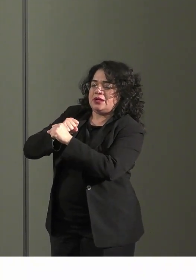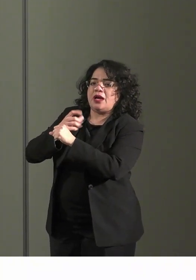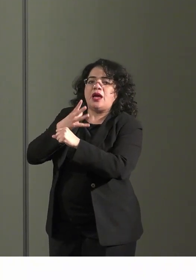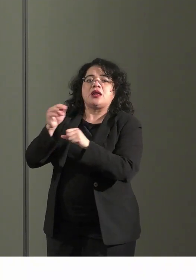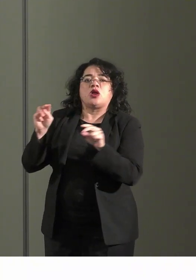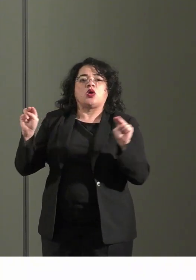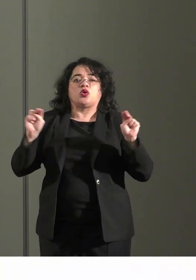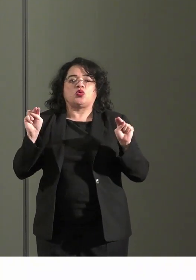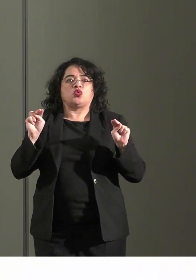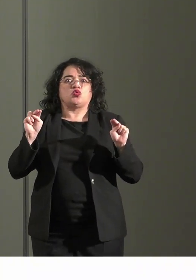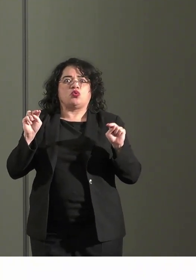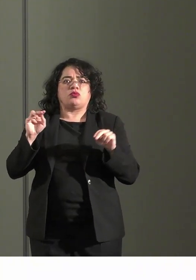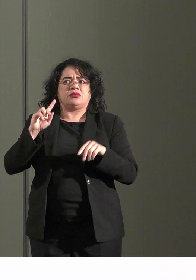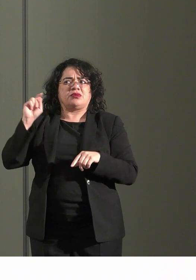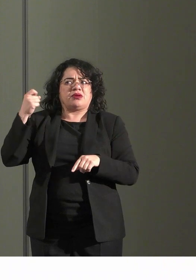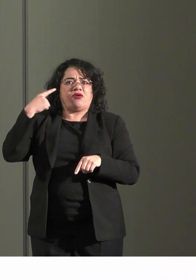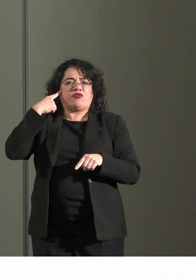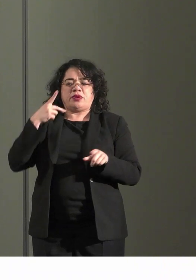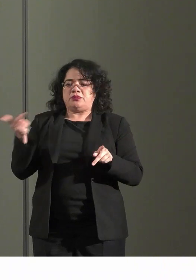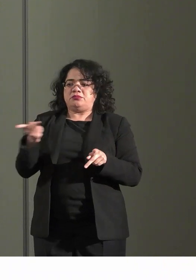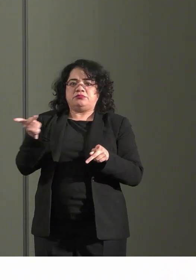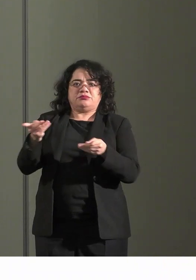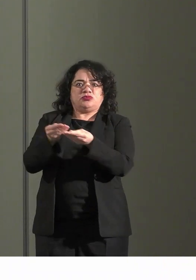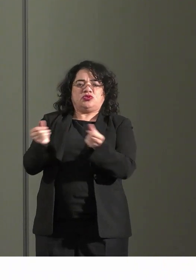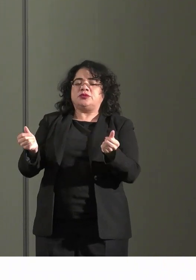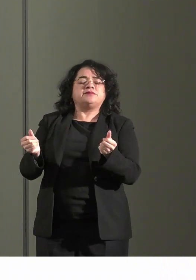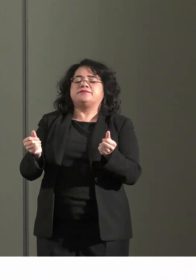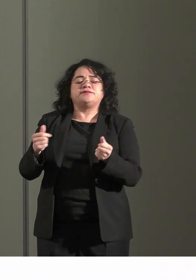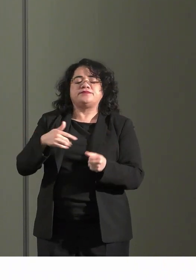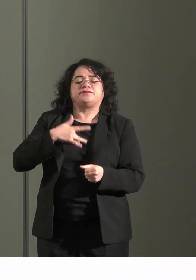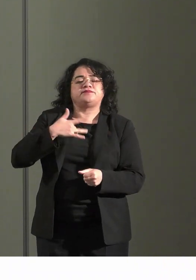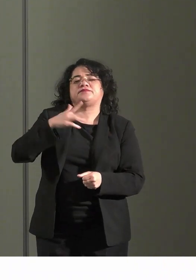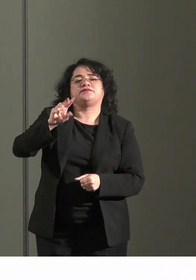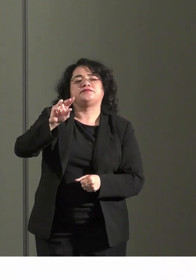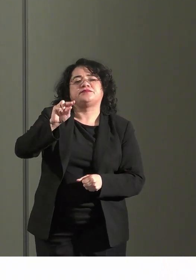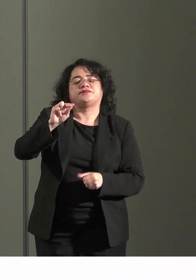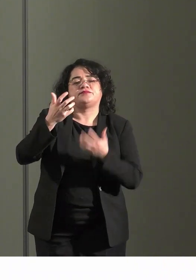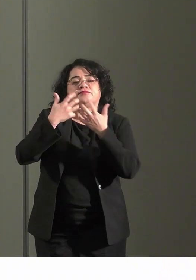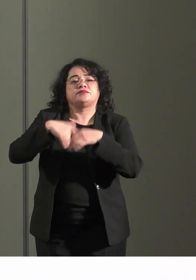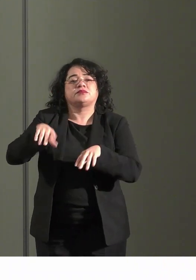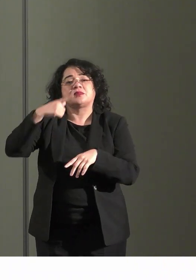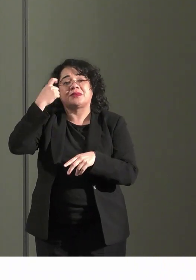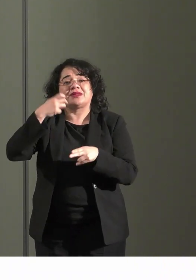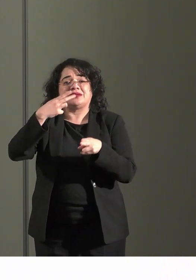the government in the end. I don't think it will work that way the reputation for the organization